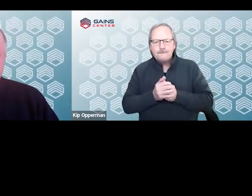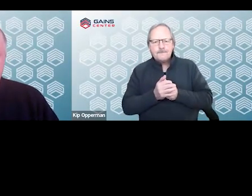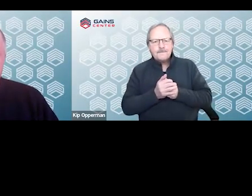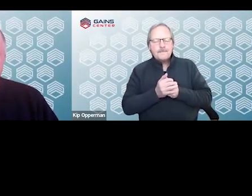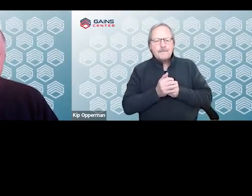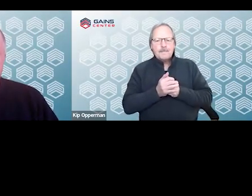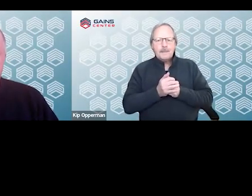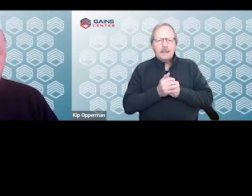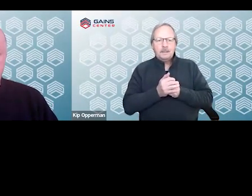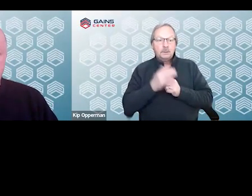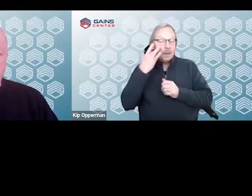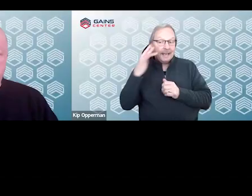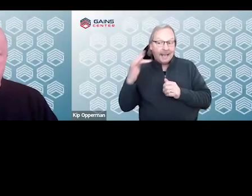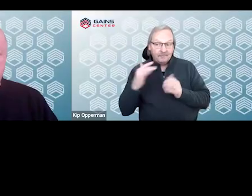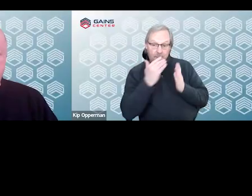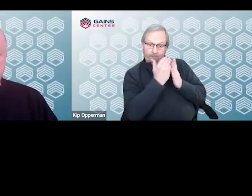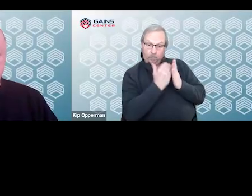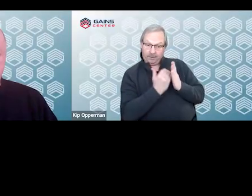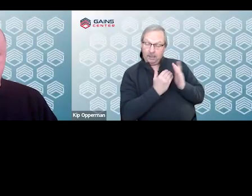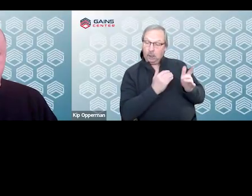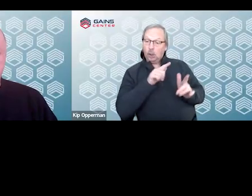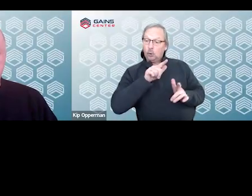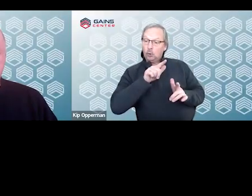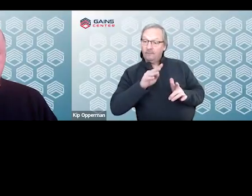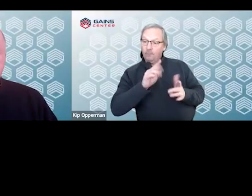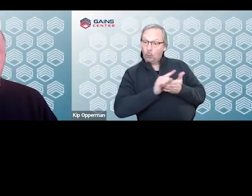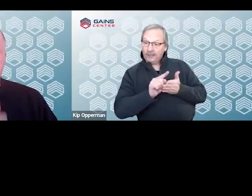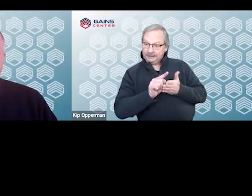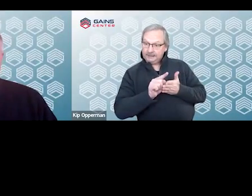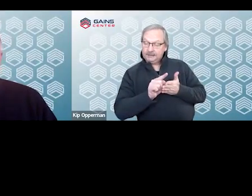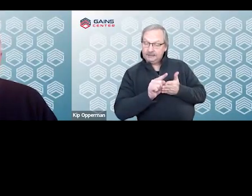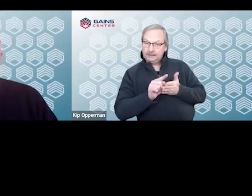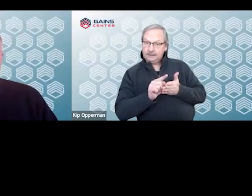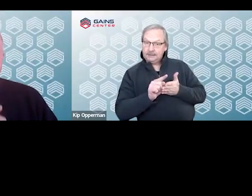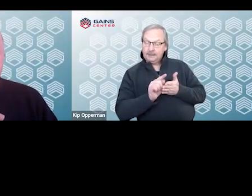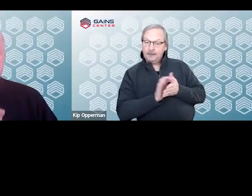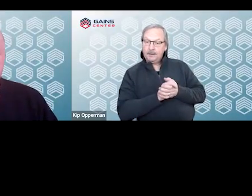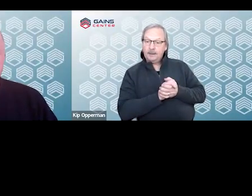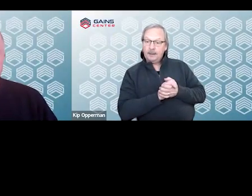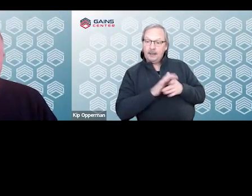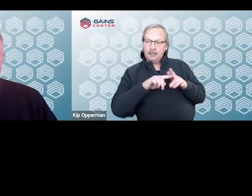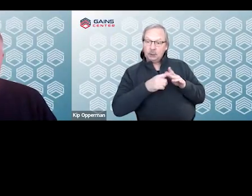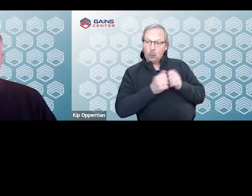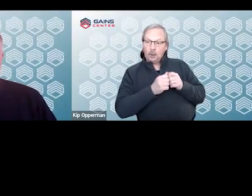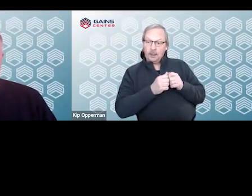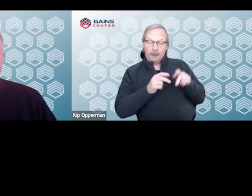So the California protocol is 24 weeks. It starts with people earning $10